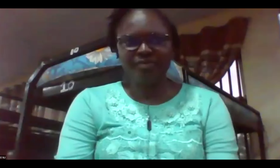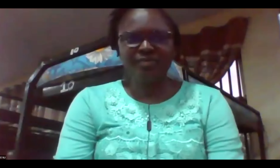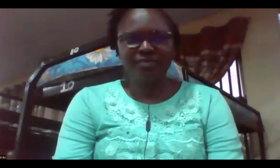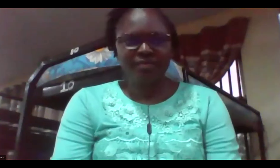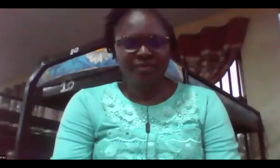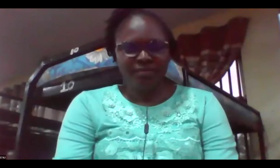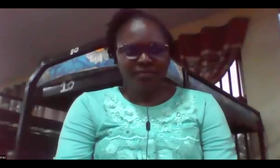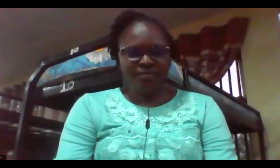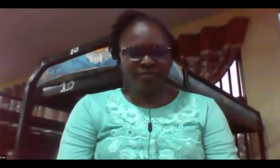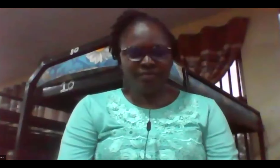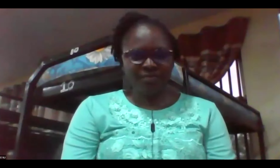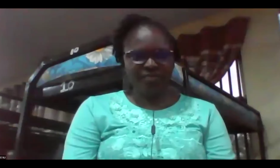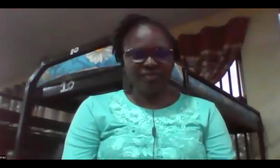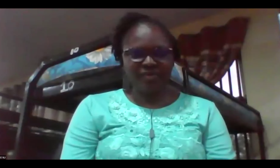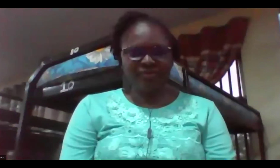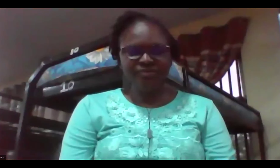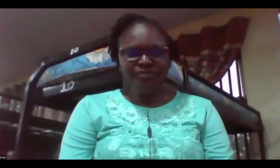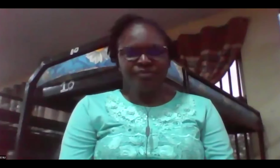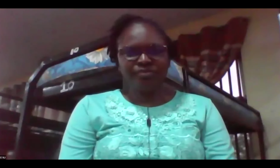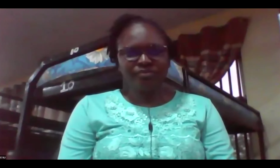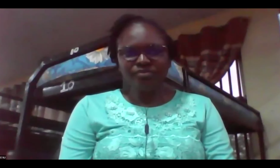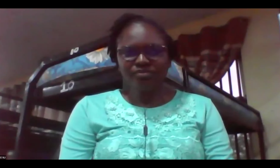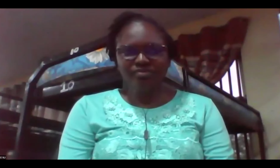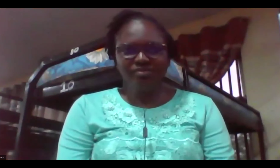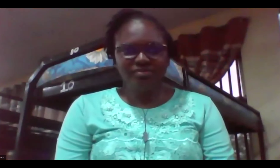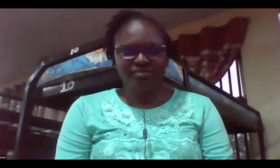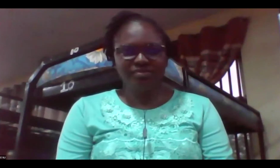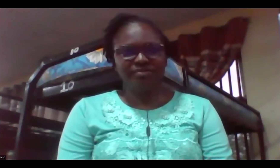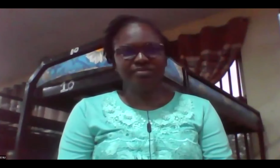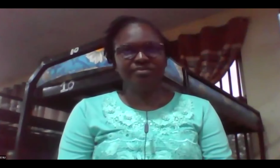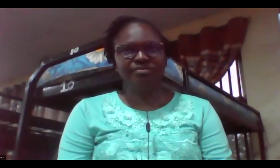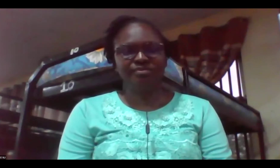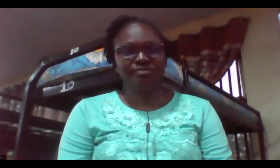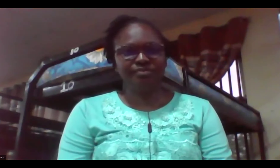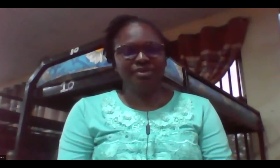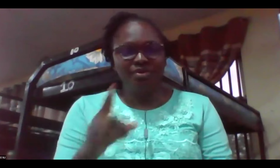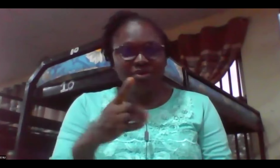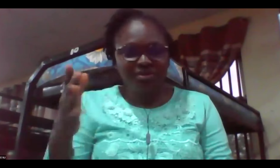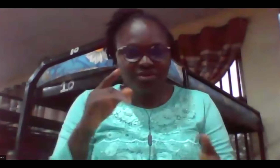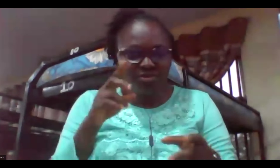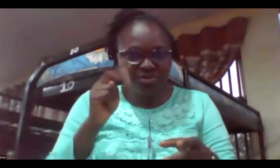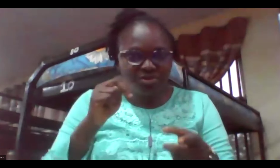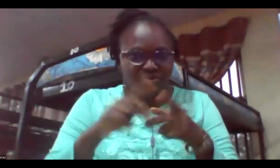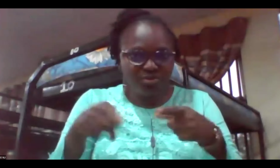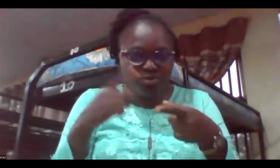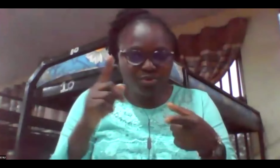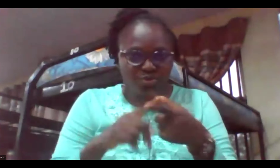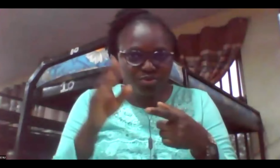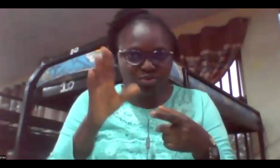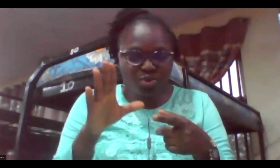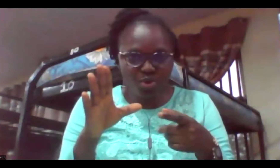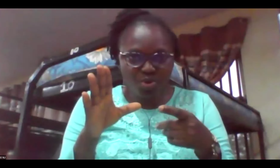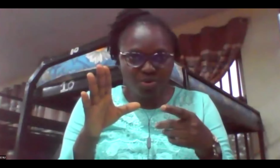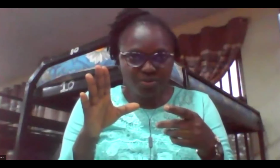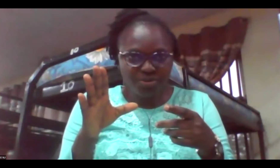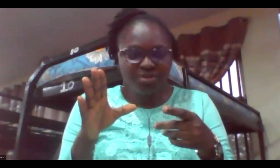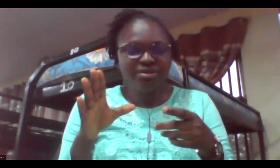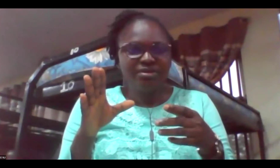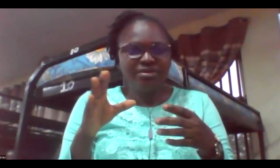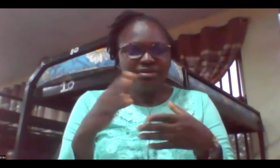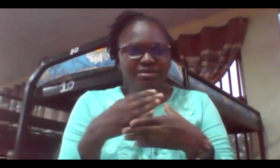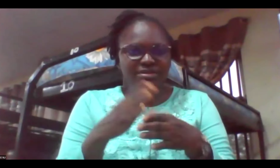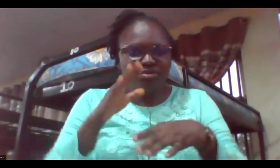that we help you fully make use of it. Very well. So one of the things you need to do. You go to your settings on your phone.